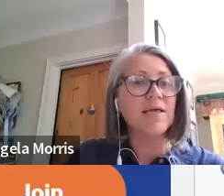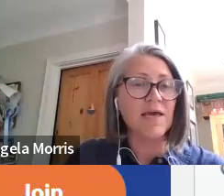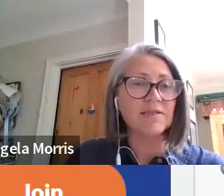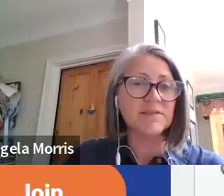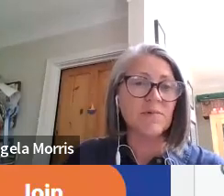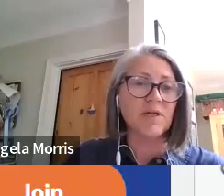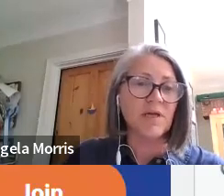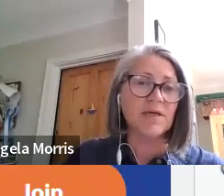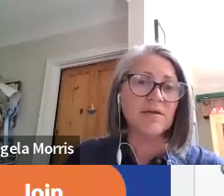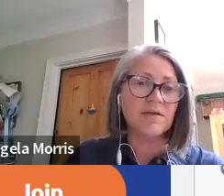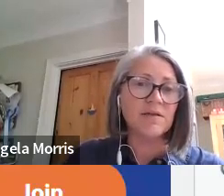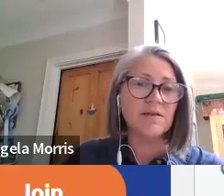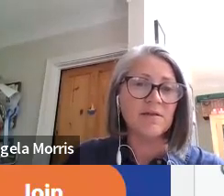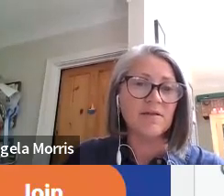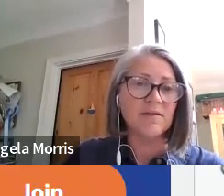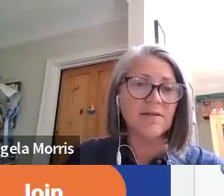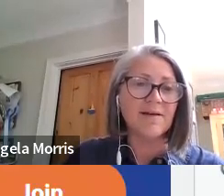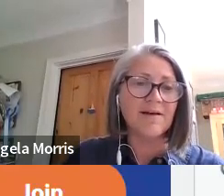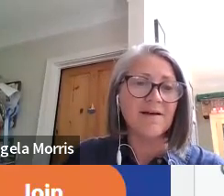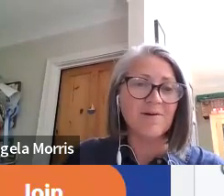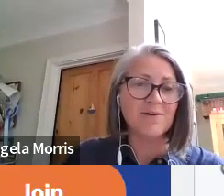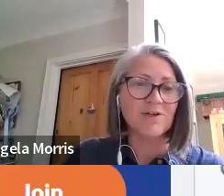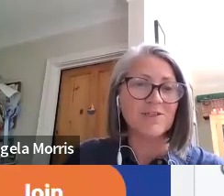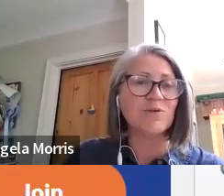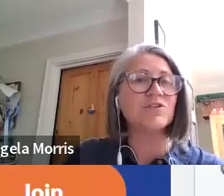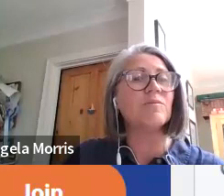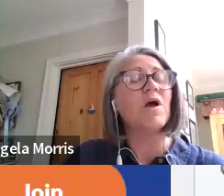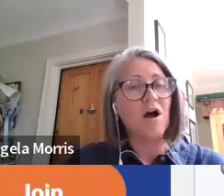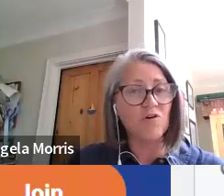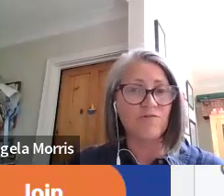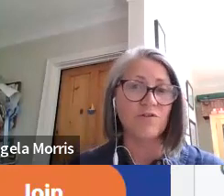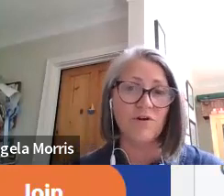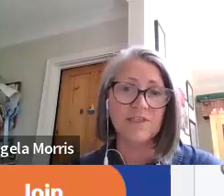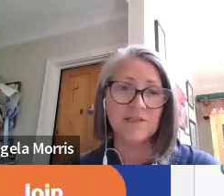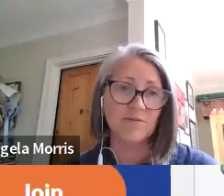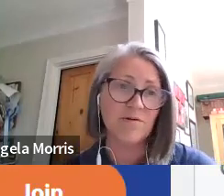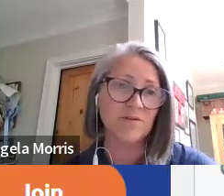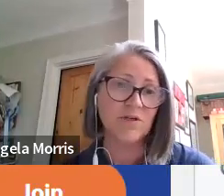And again, similarly, I'm going to go right to the bottom. I've got further reading as well.